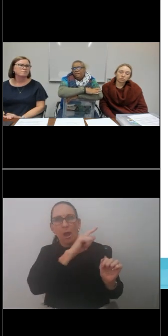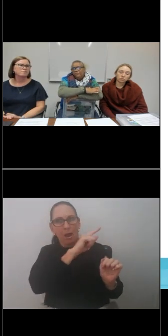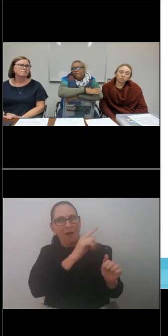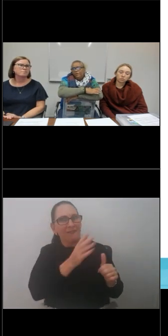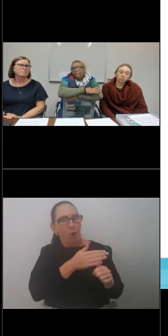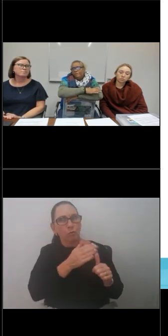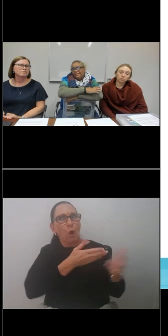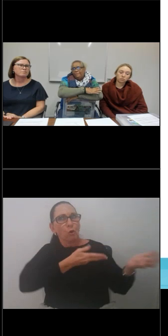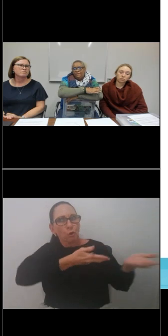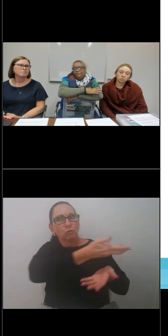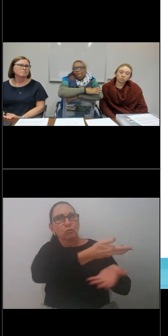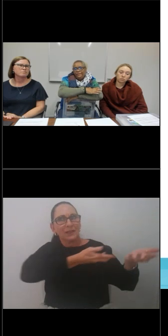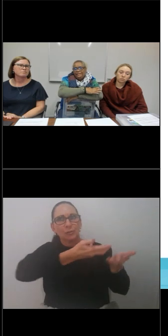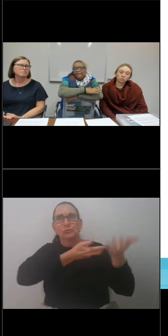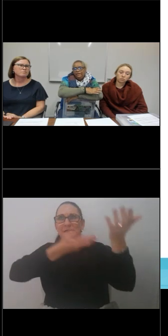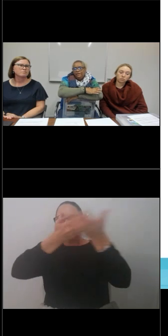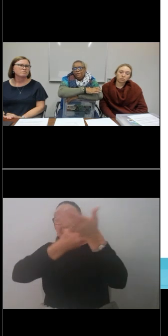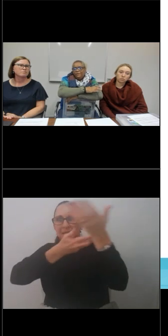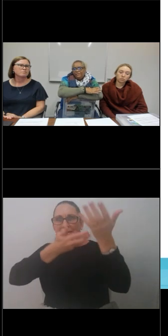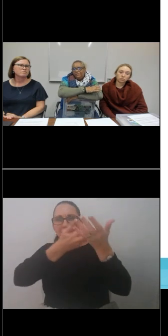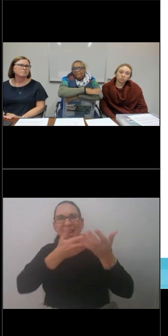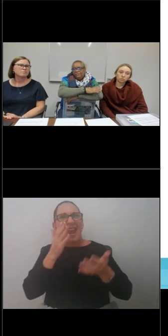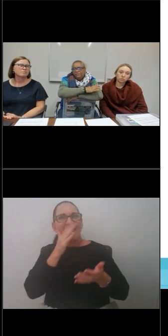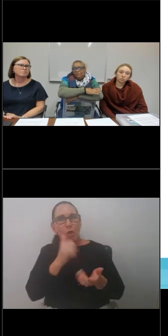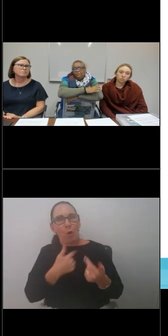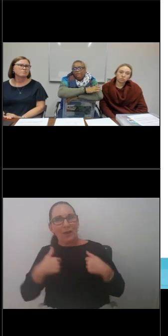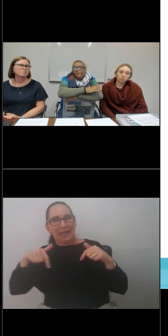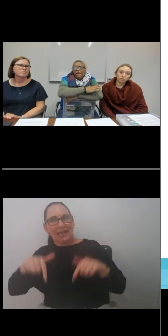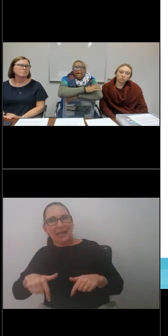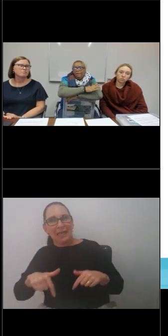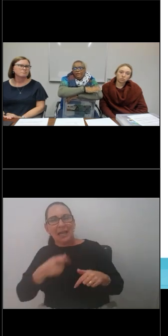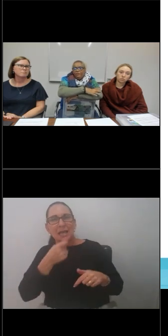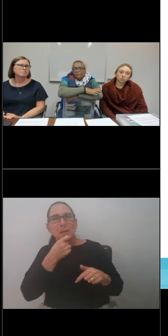even though we were adapting it to Queensland we still needed to consult with um our communities